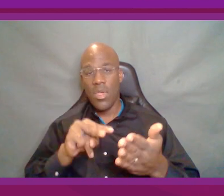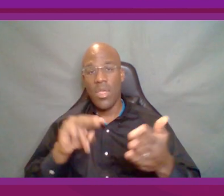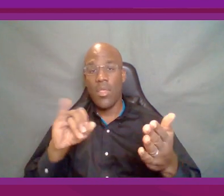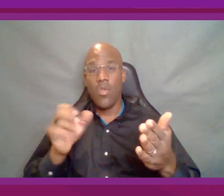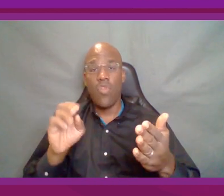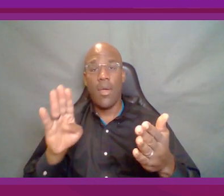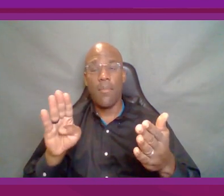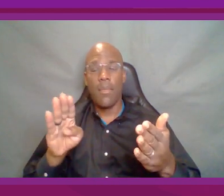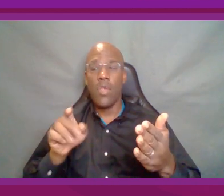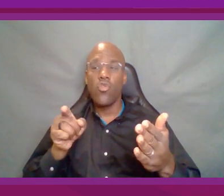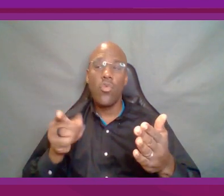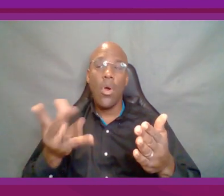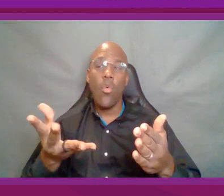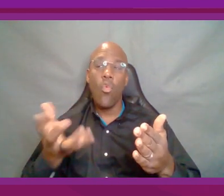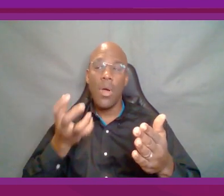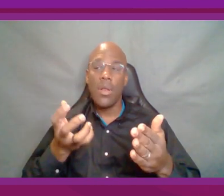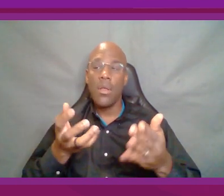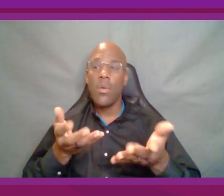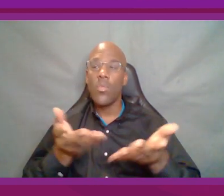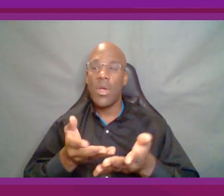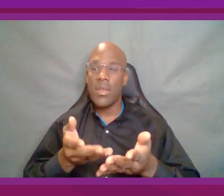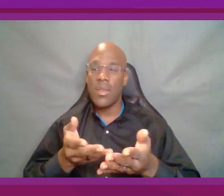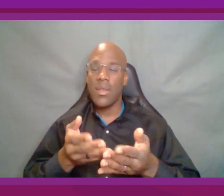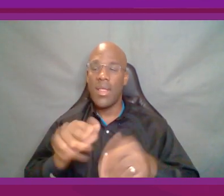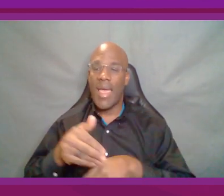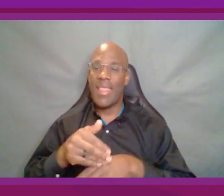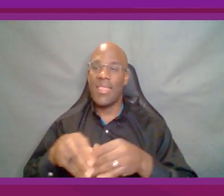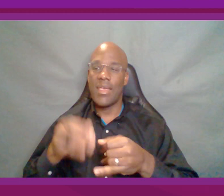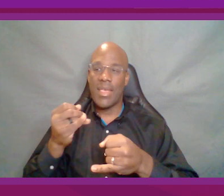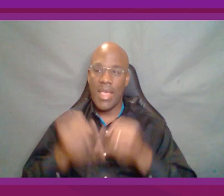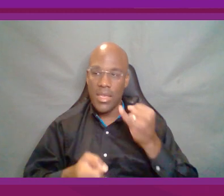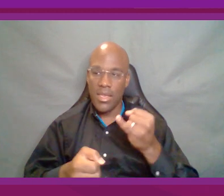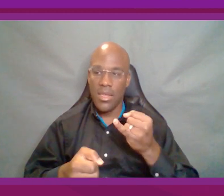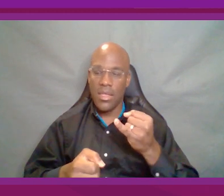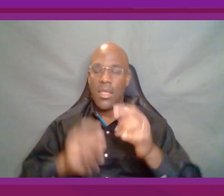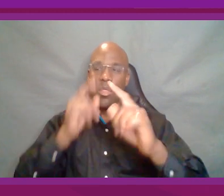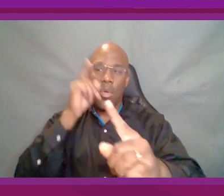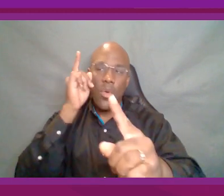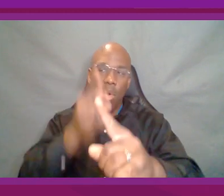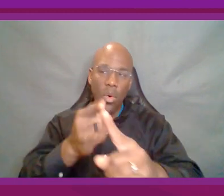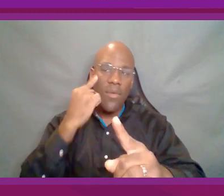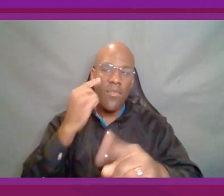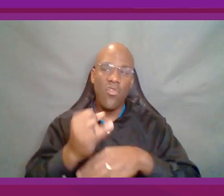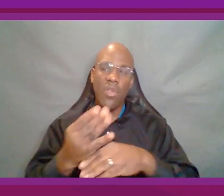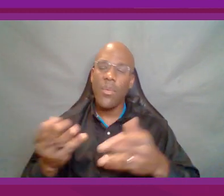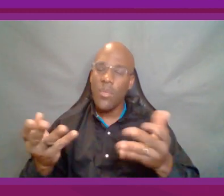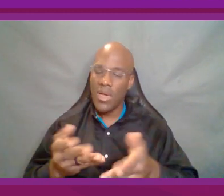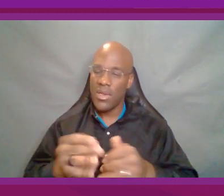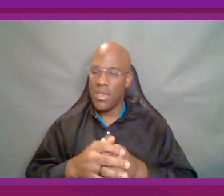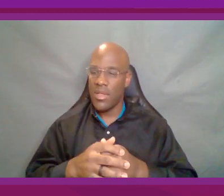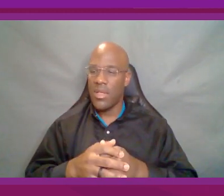of what do I want at the end what is the purpose of this job, and what is necessary to actually